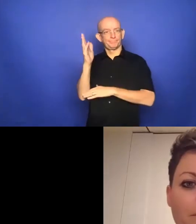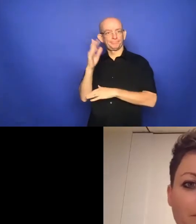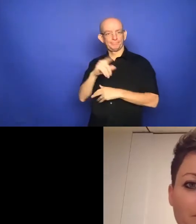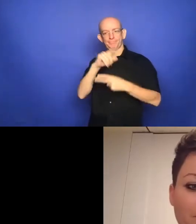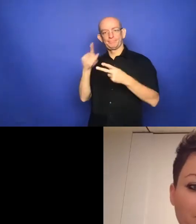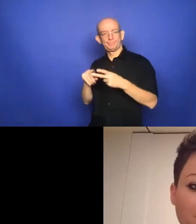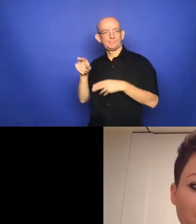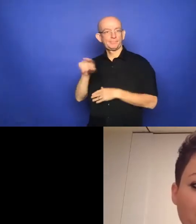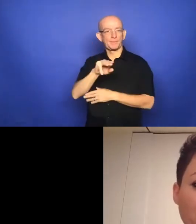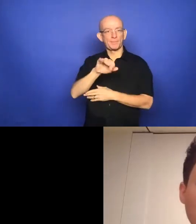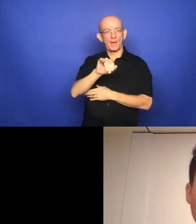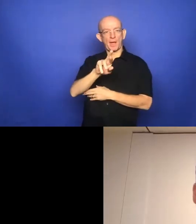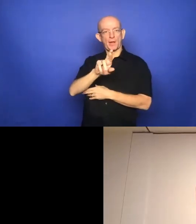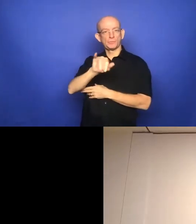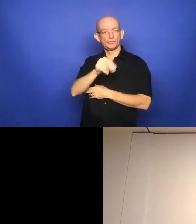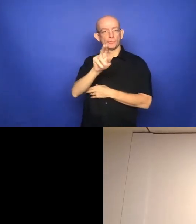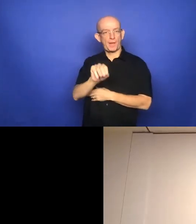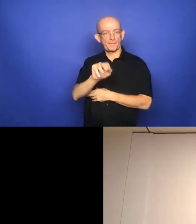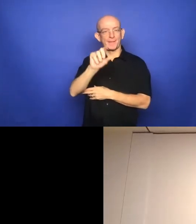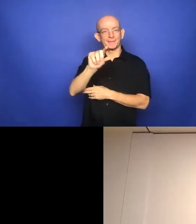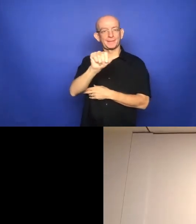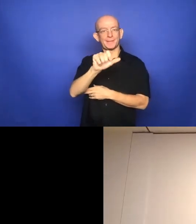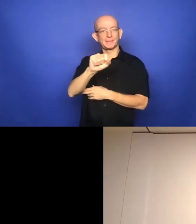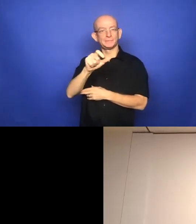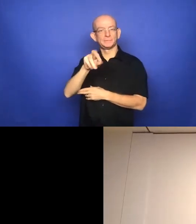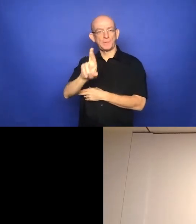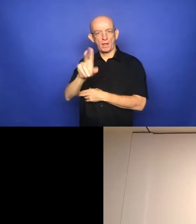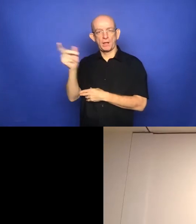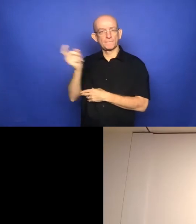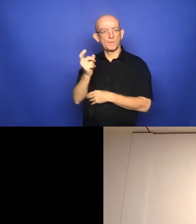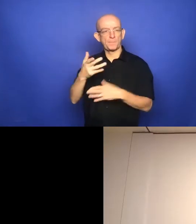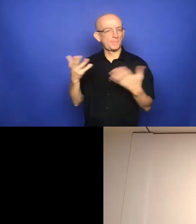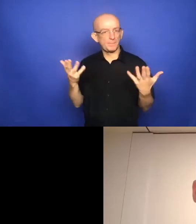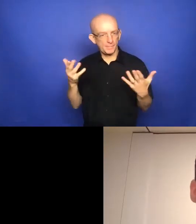is from the head advocacy of C